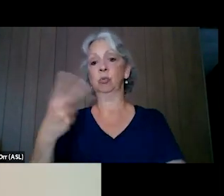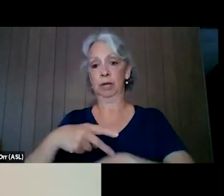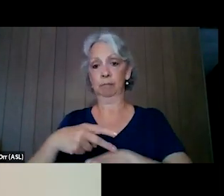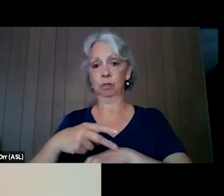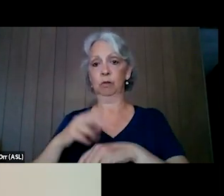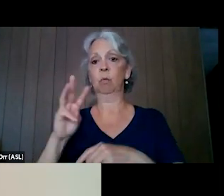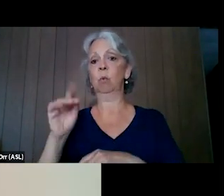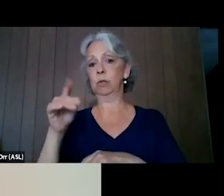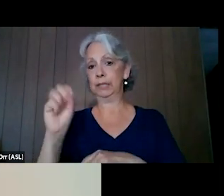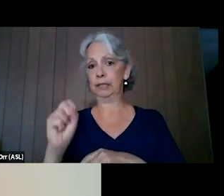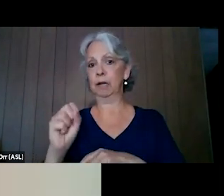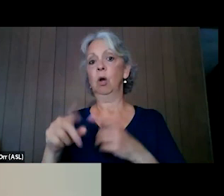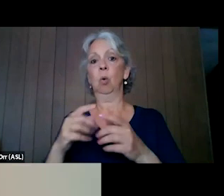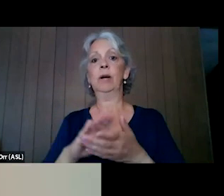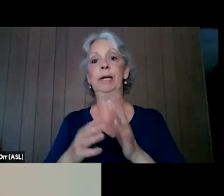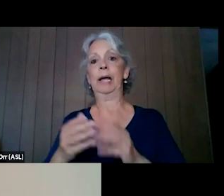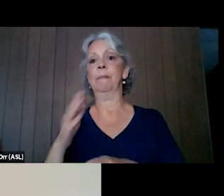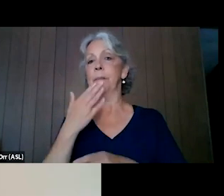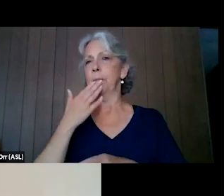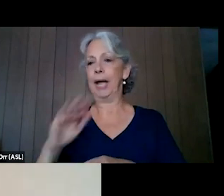When they got bad, I knew I needed treatment.